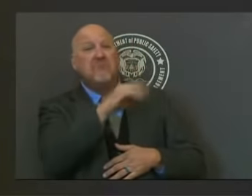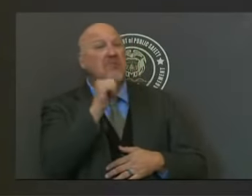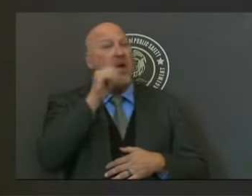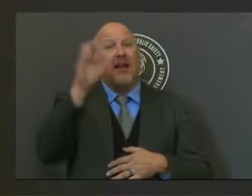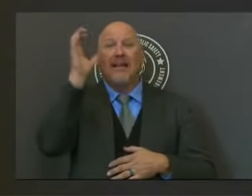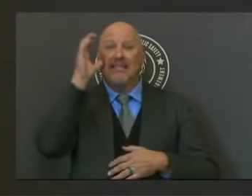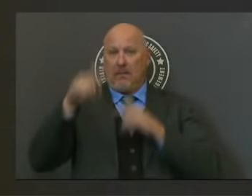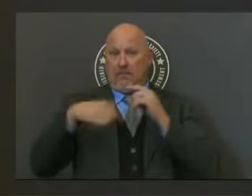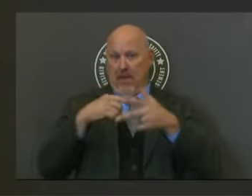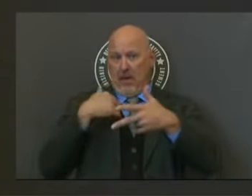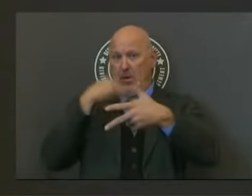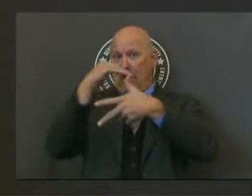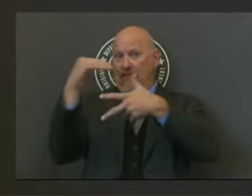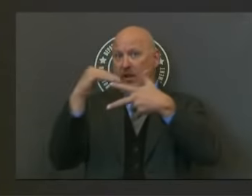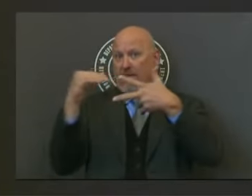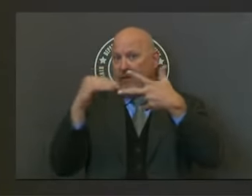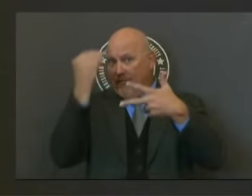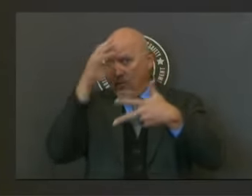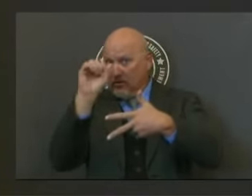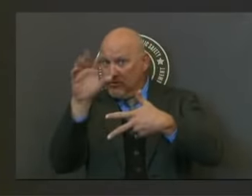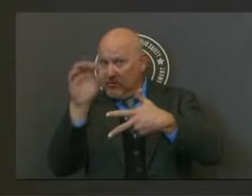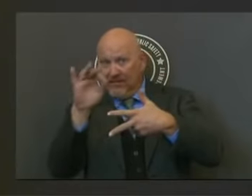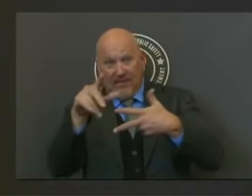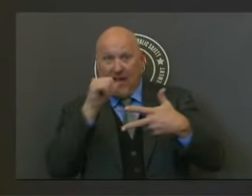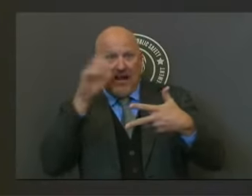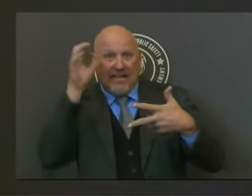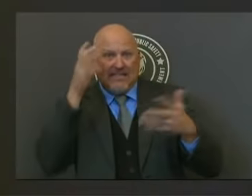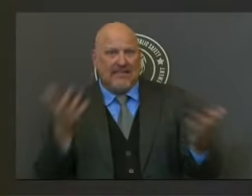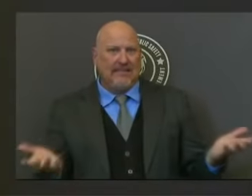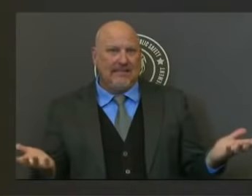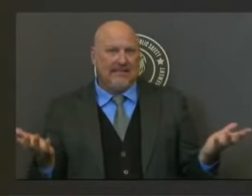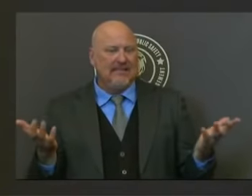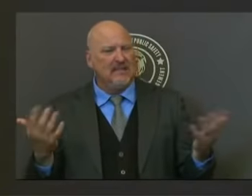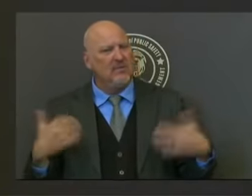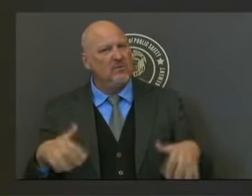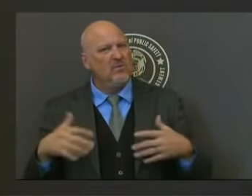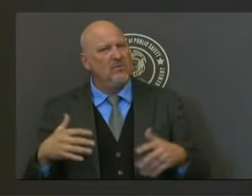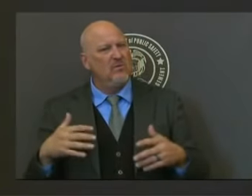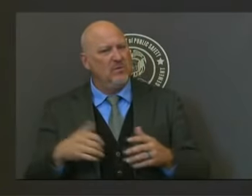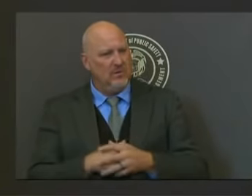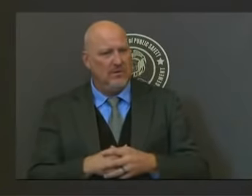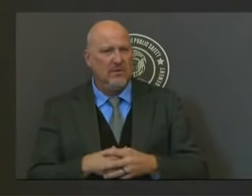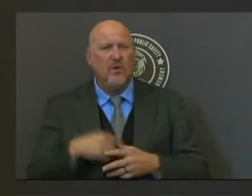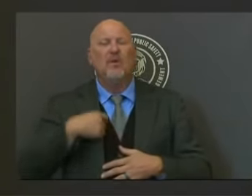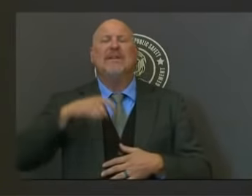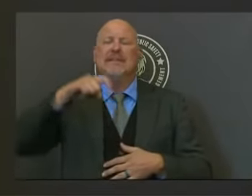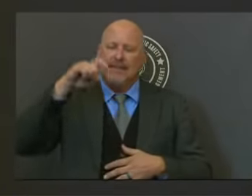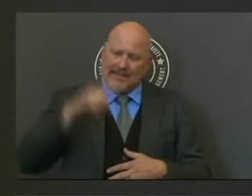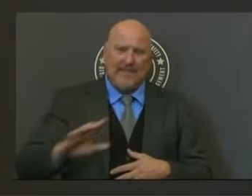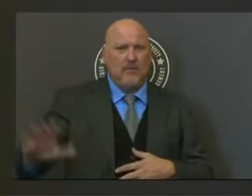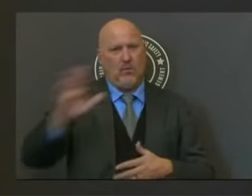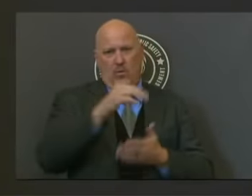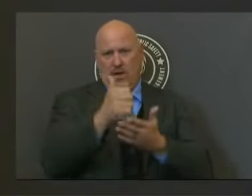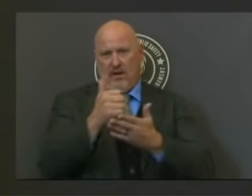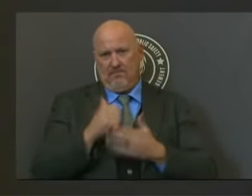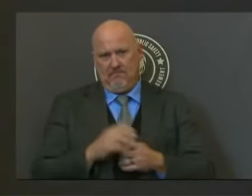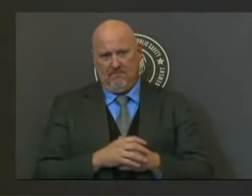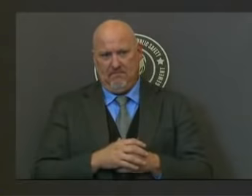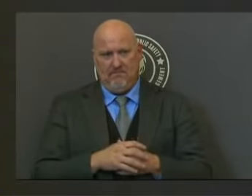and I don't think we're asking a lot generally at this point in the